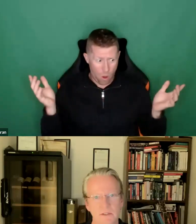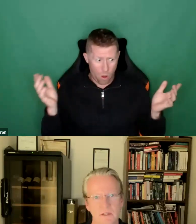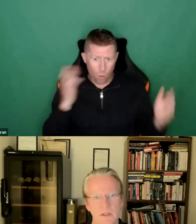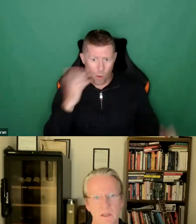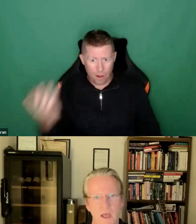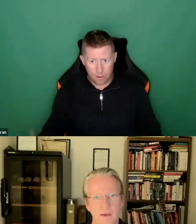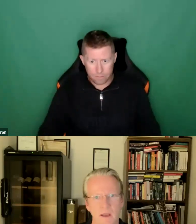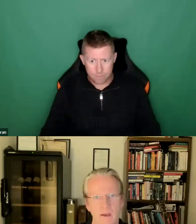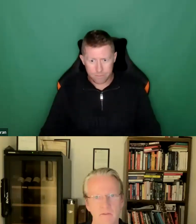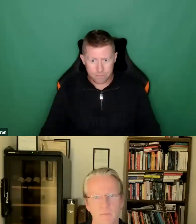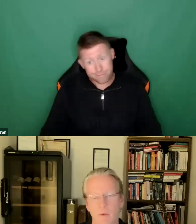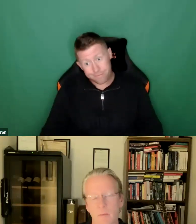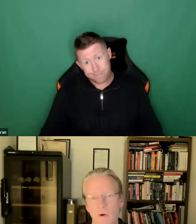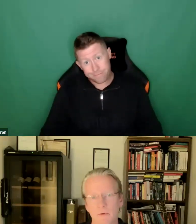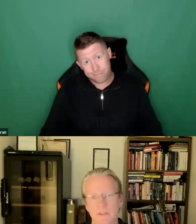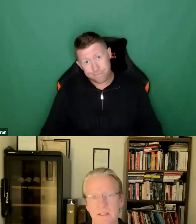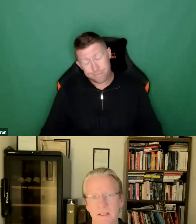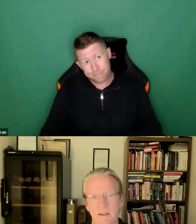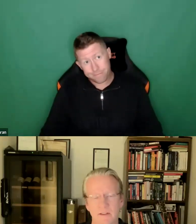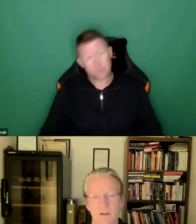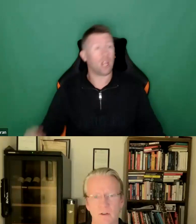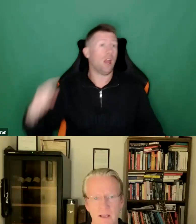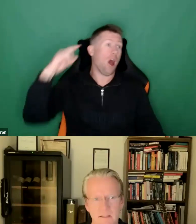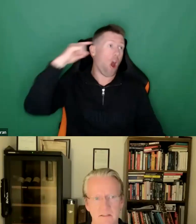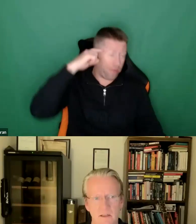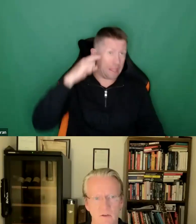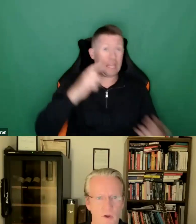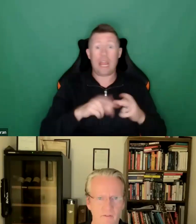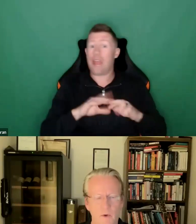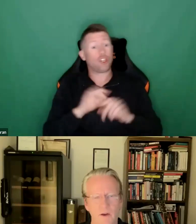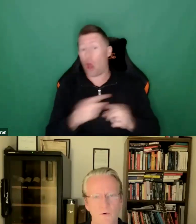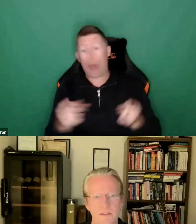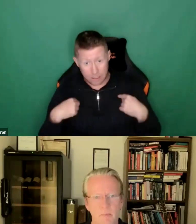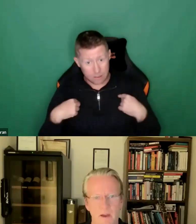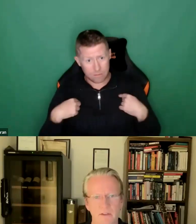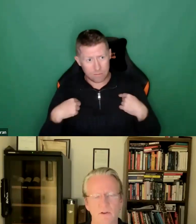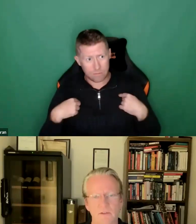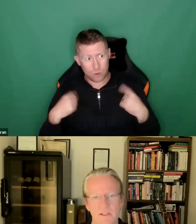make that evolution happened. >> Yes